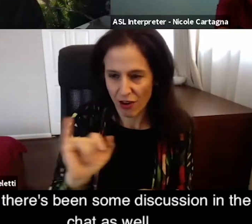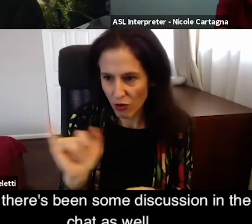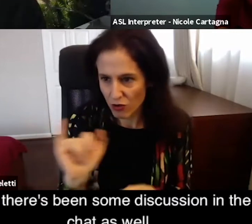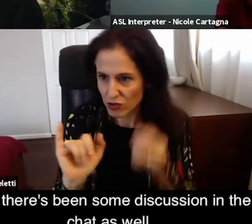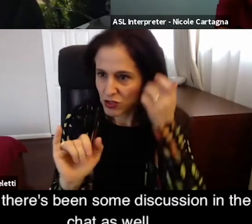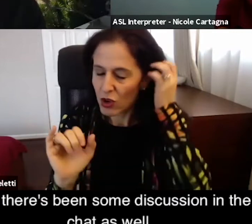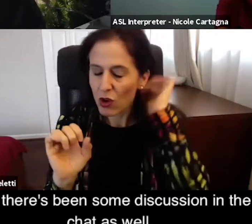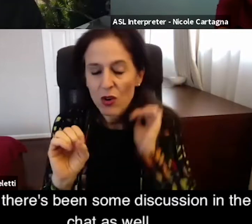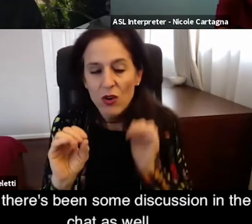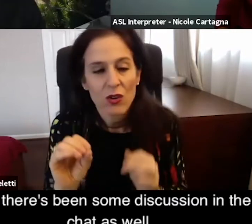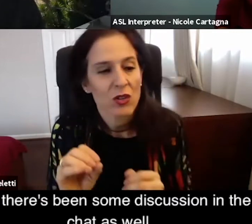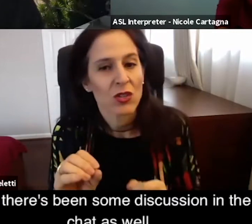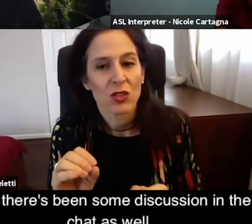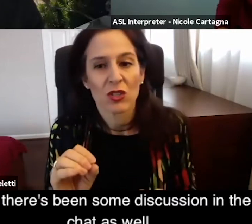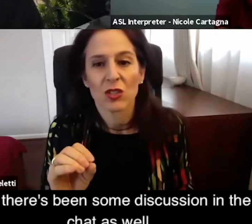and there's been some discussion in the chat as well